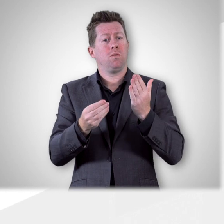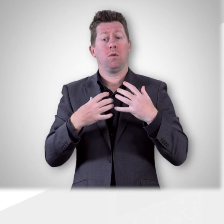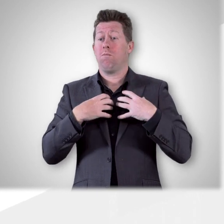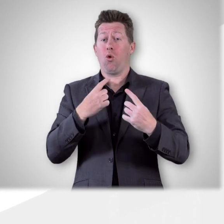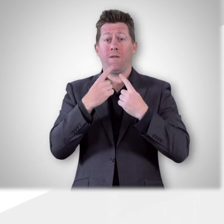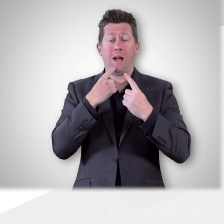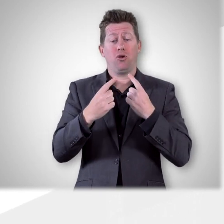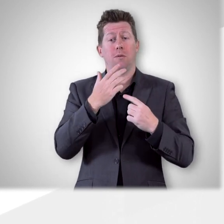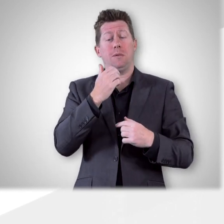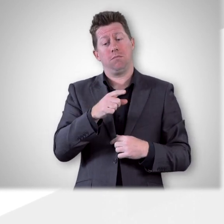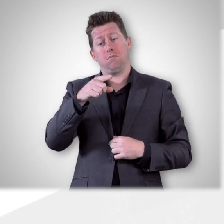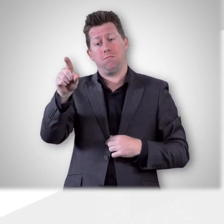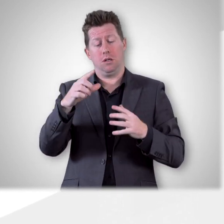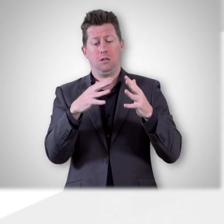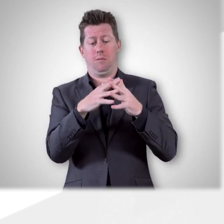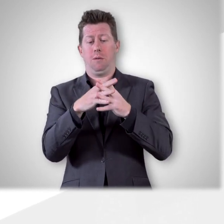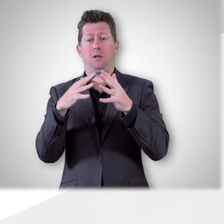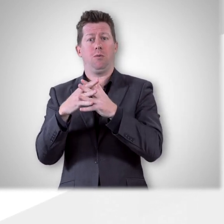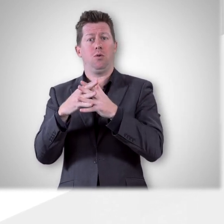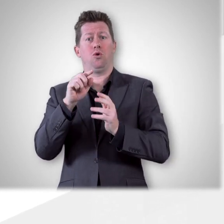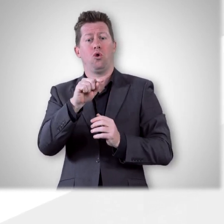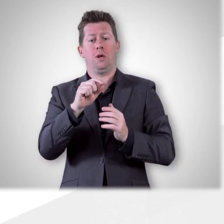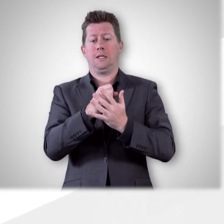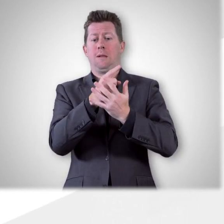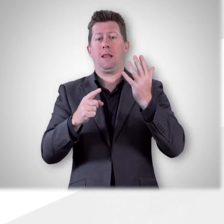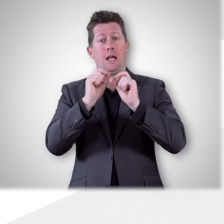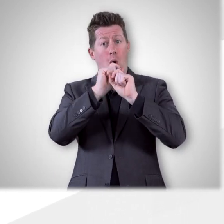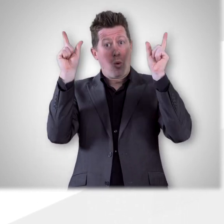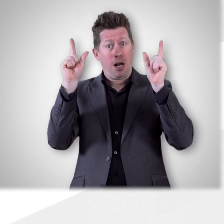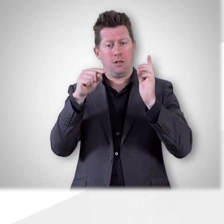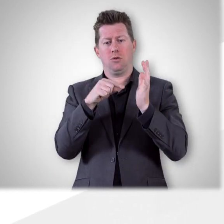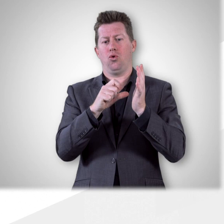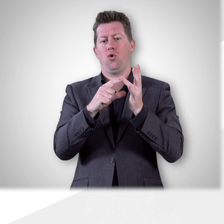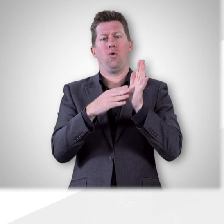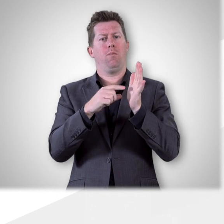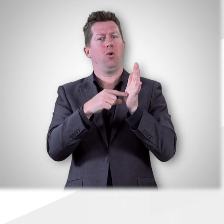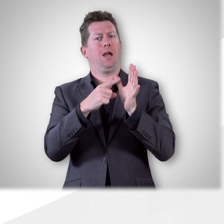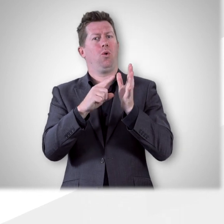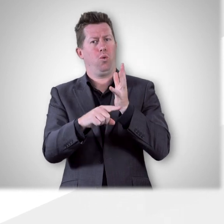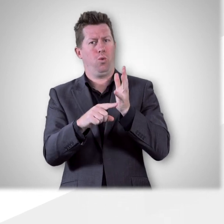For more information visit: www.disabilityawareness.com.au